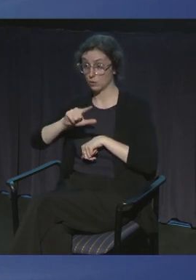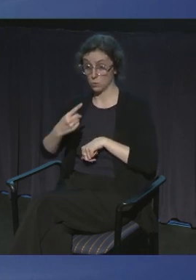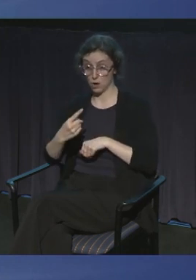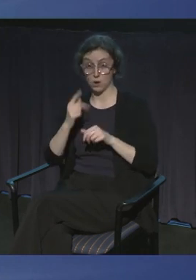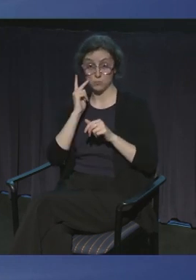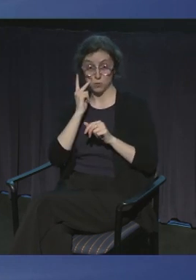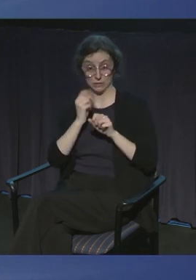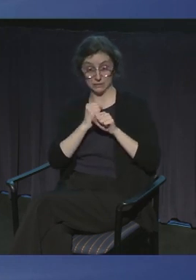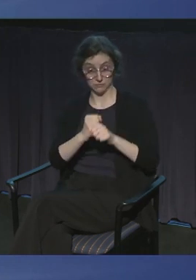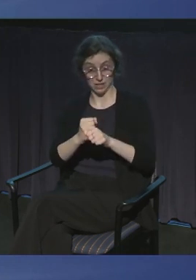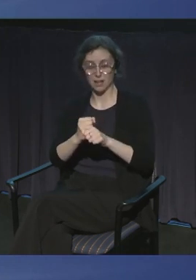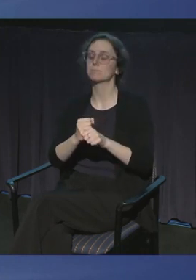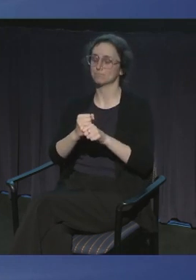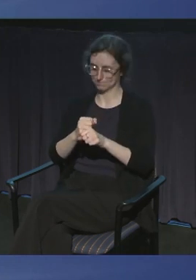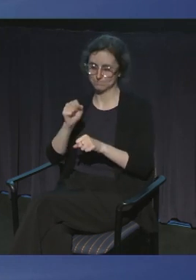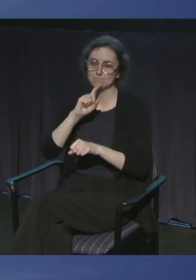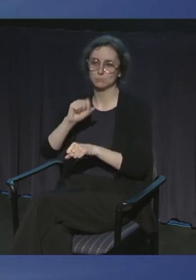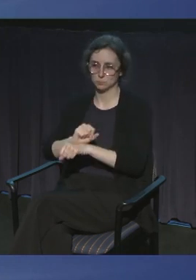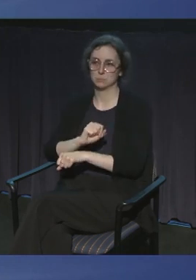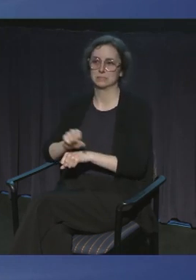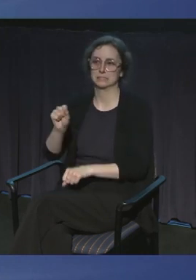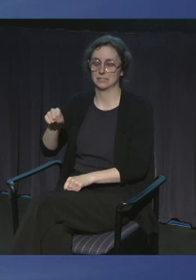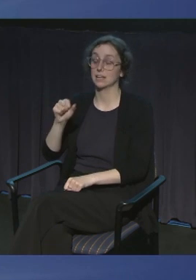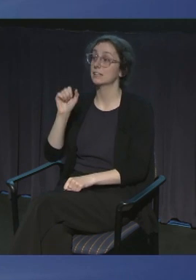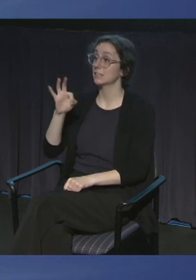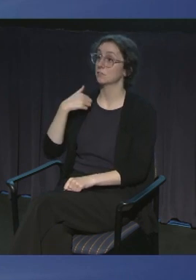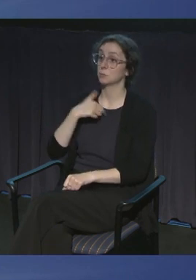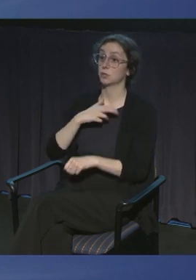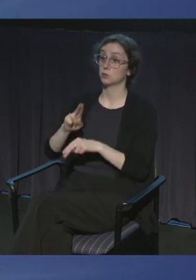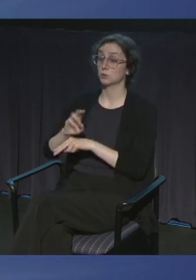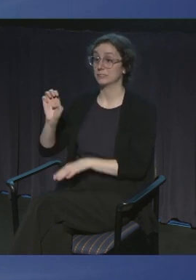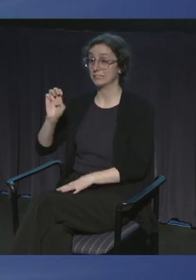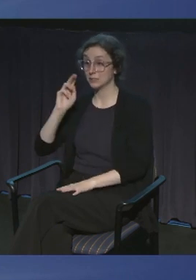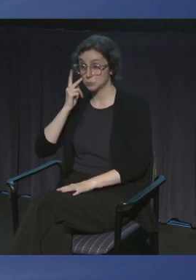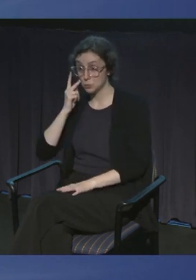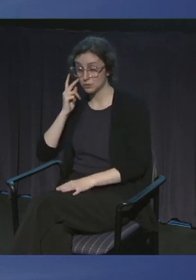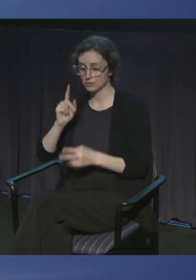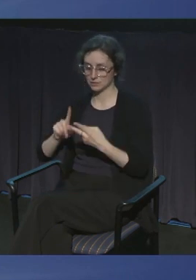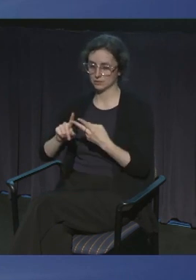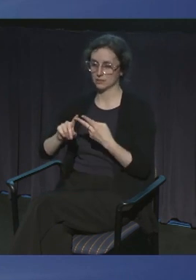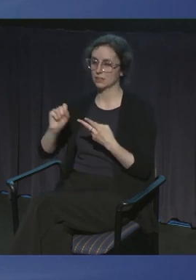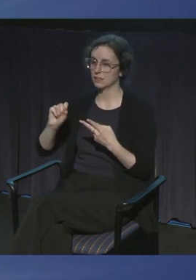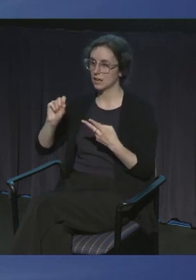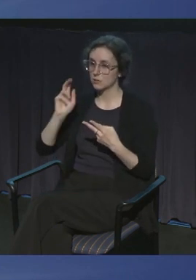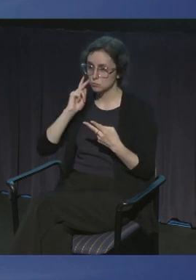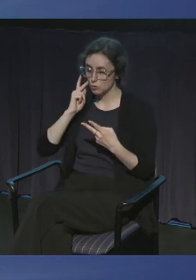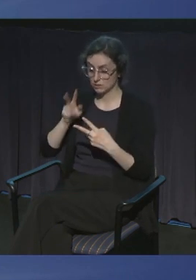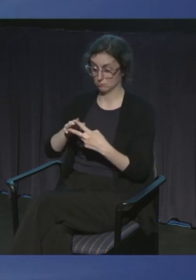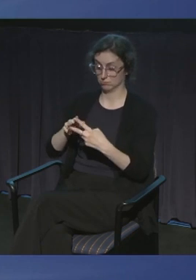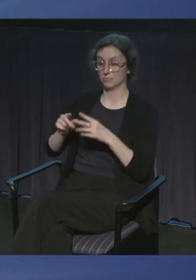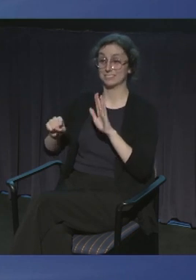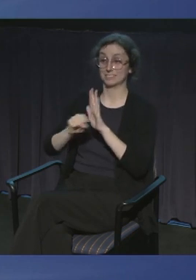PROTEIN PRODUCTION AND INDEED THAT IS WHAT WE SAW SO WE USE E PROTEIN AND S PROTEIN AS A NEGATIVE CONTROL. WE INCLUDE A